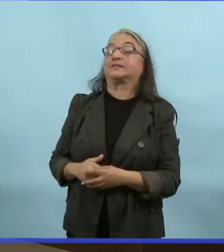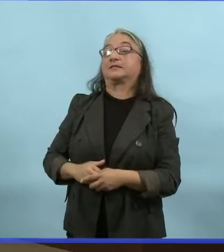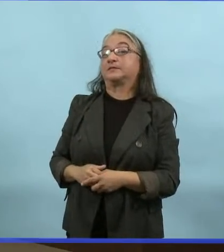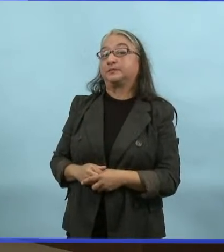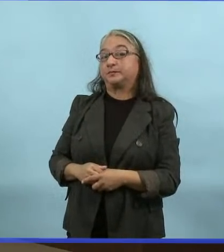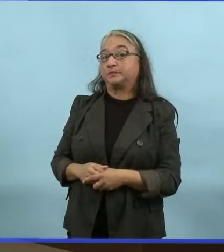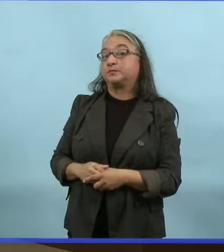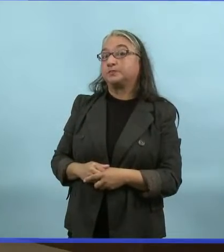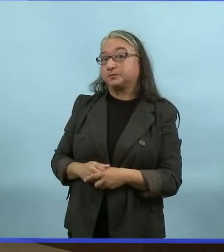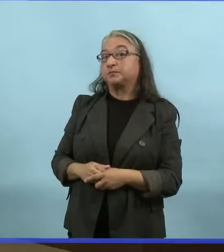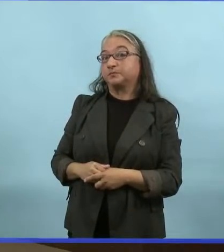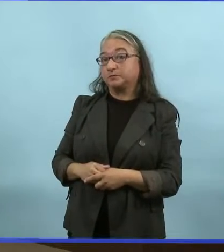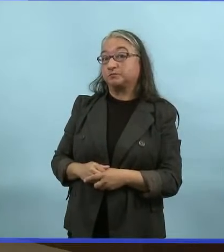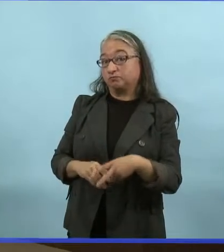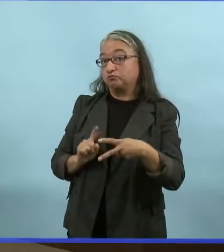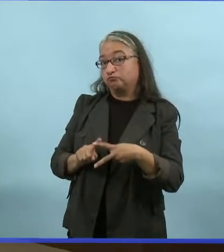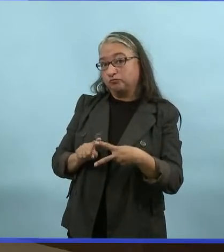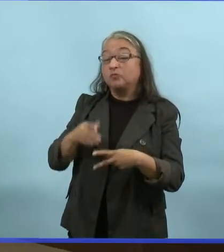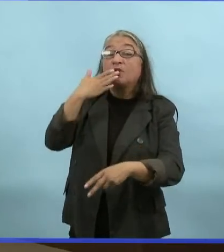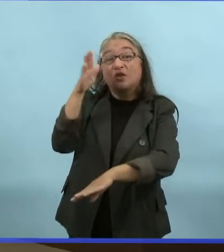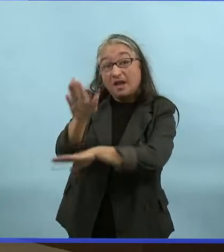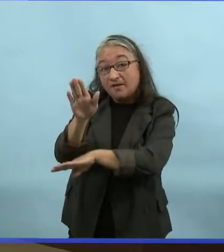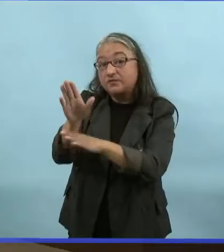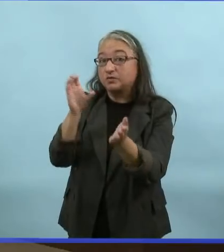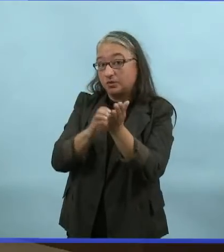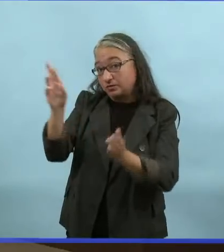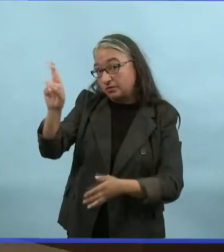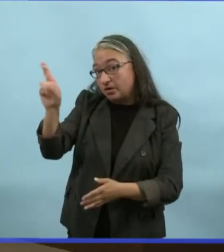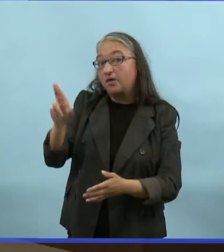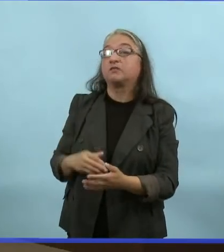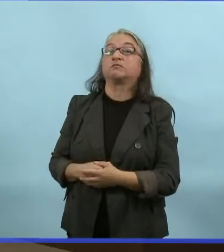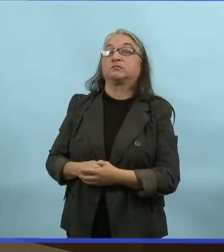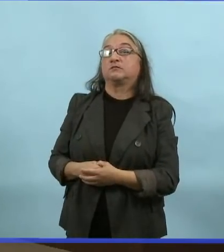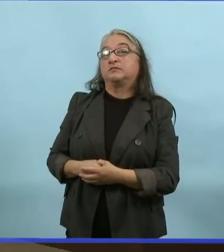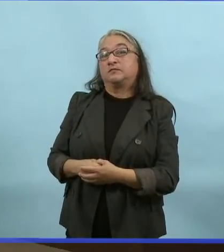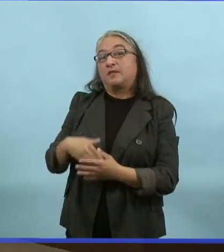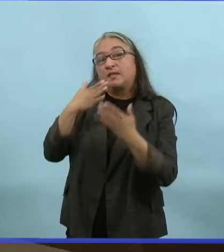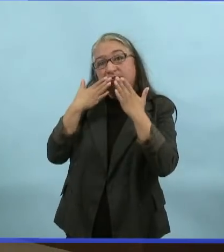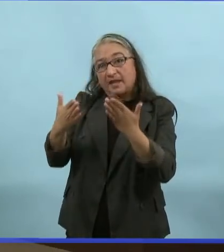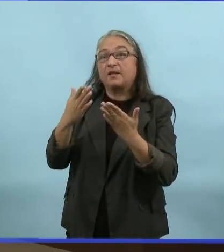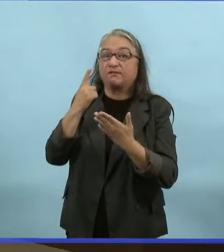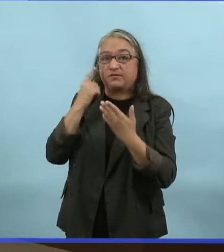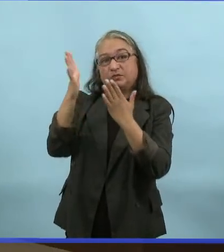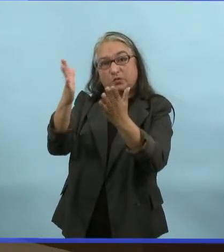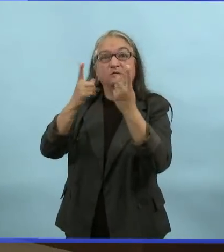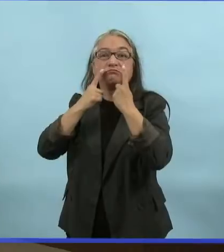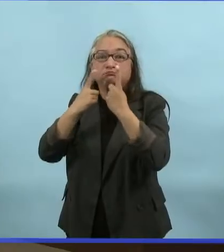good afternoon ,Roussin thanks for taking our questions the justice center for constitutional